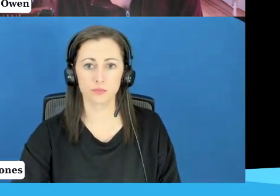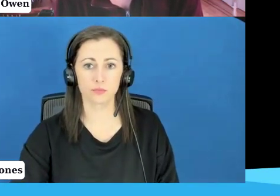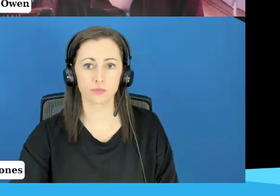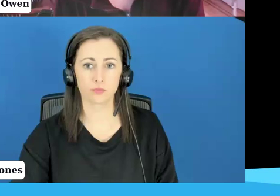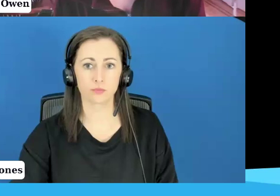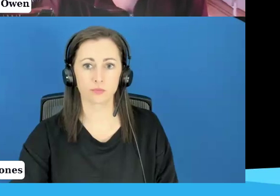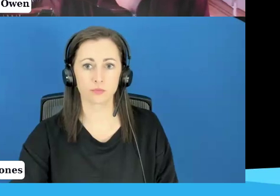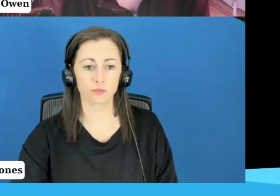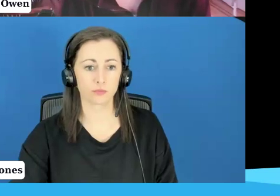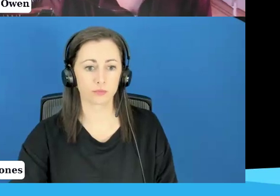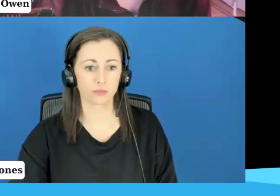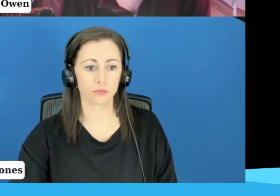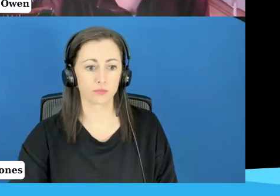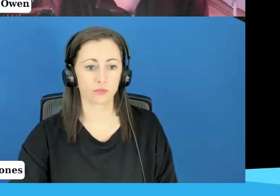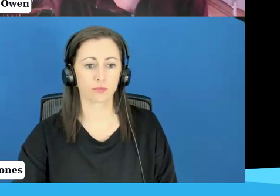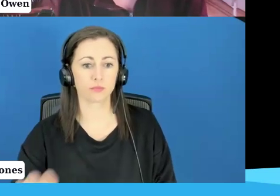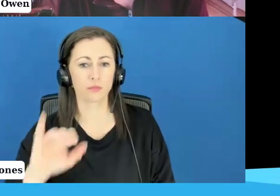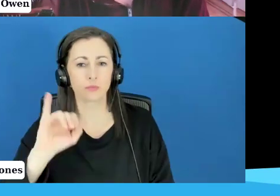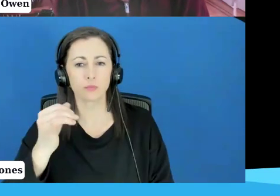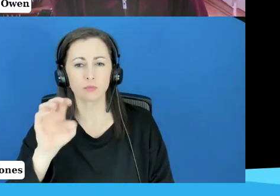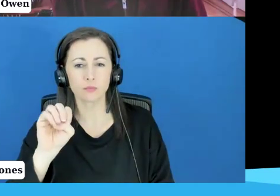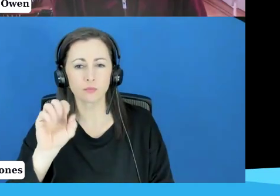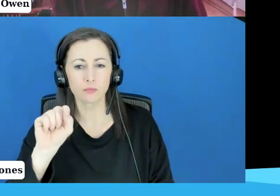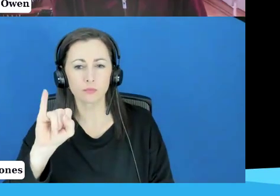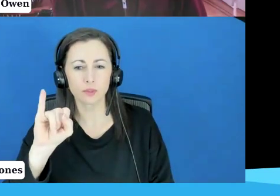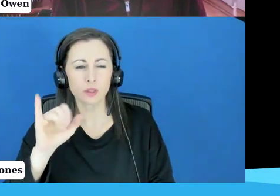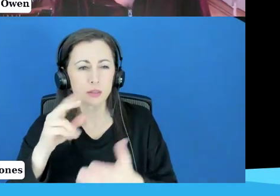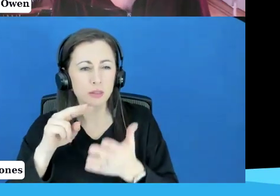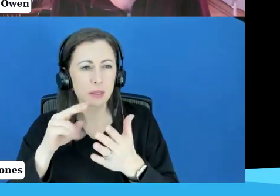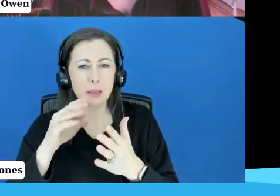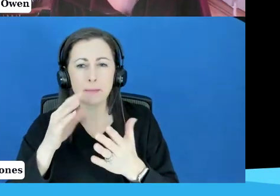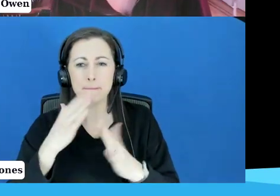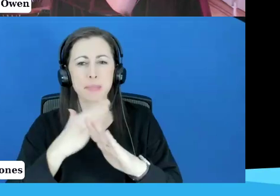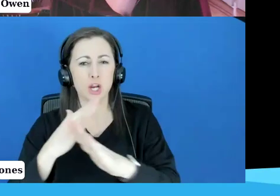Barriers of what, Hannah? Like social barriers or physical barriers?